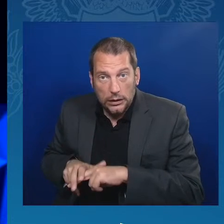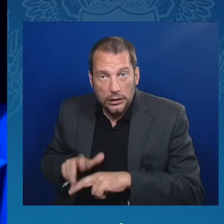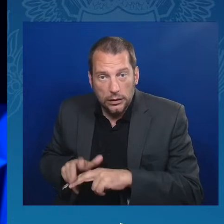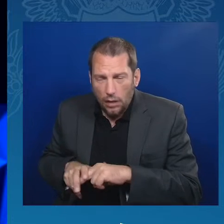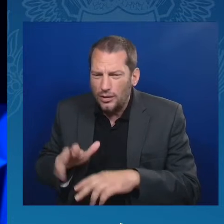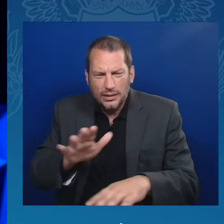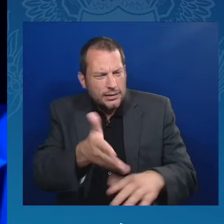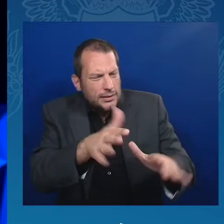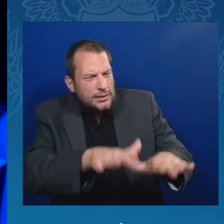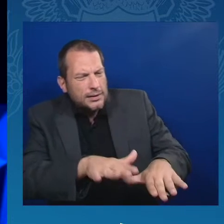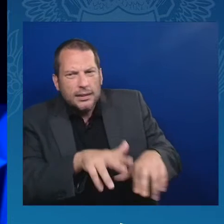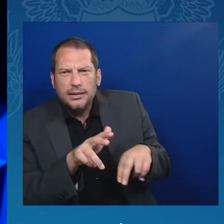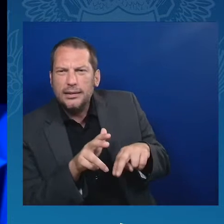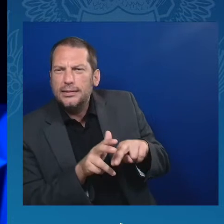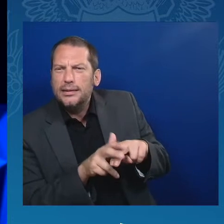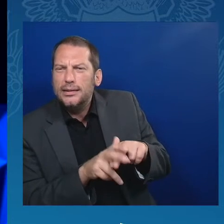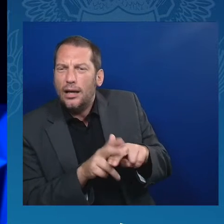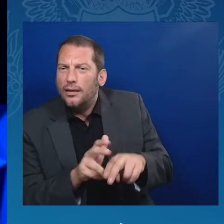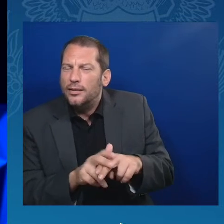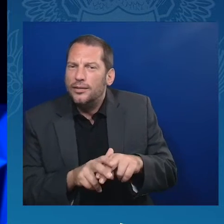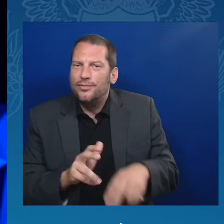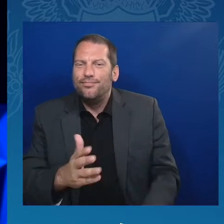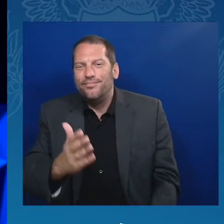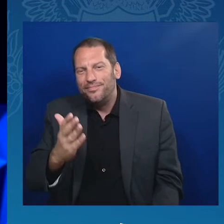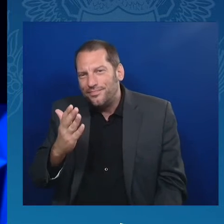Mr. Jones Jr.: Give Steve Harvey a hand again. Mr. Harvey: Yeah. Thank y'all.